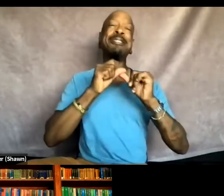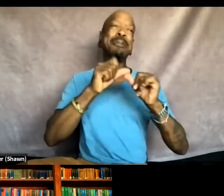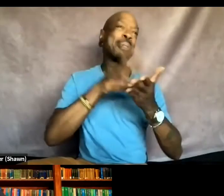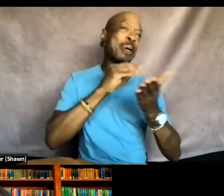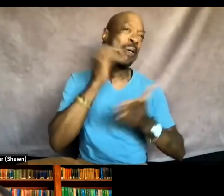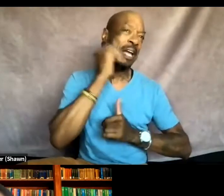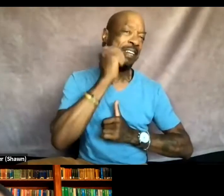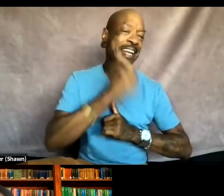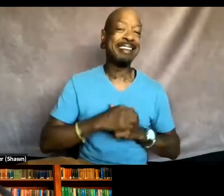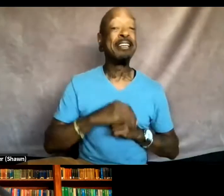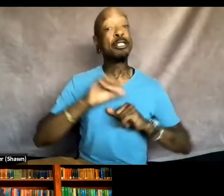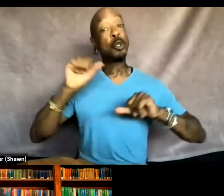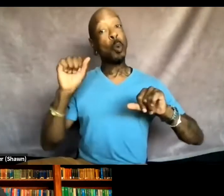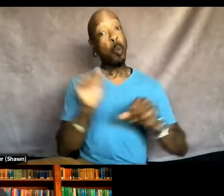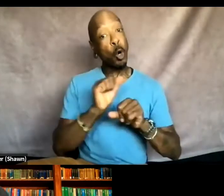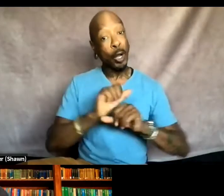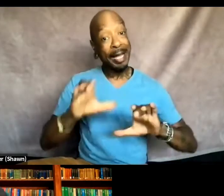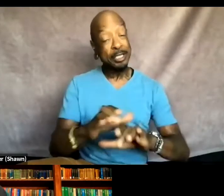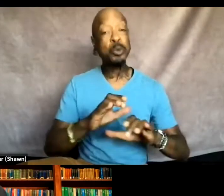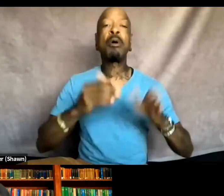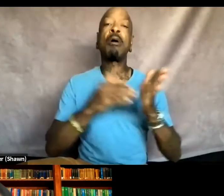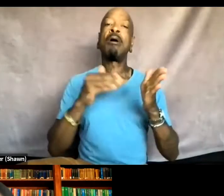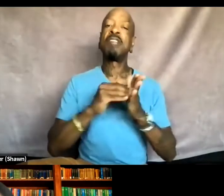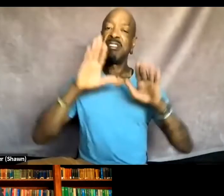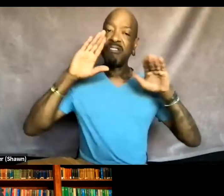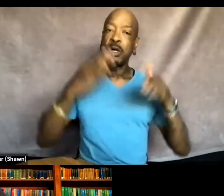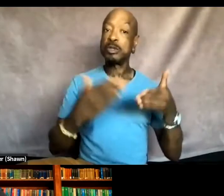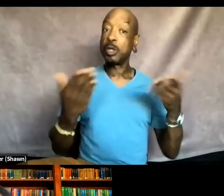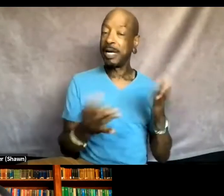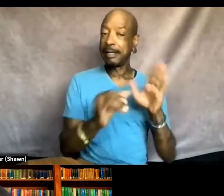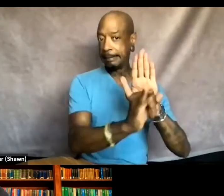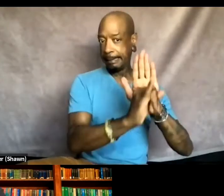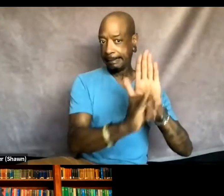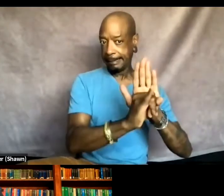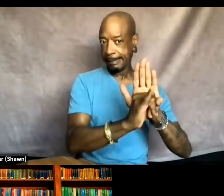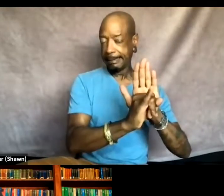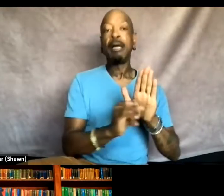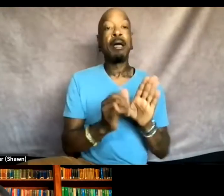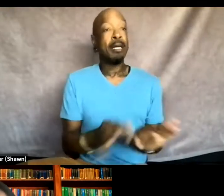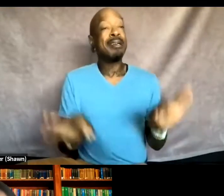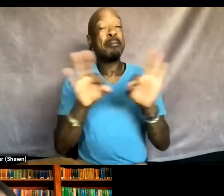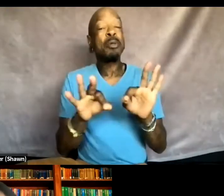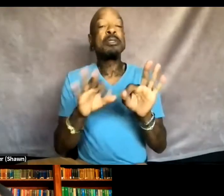so the work that I do is often focused on identity and the importance of being able to show up.